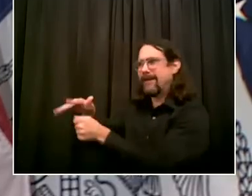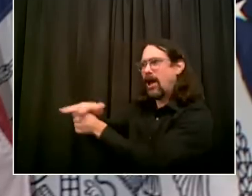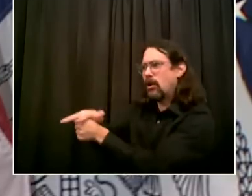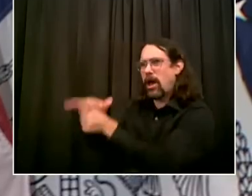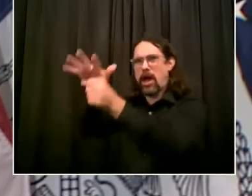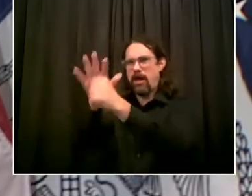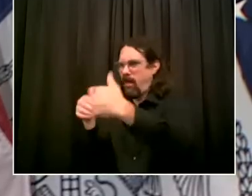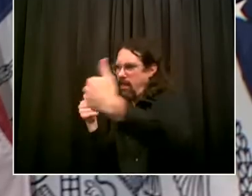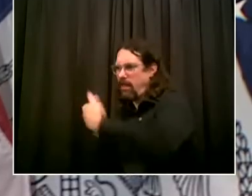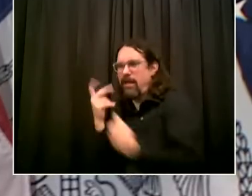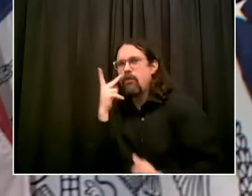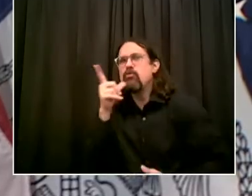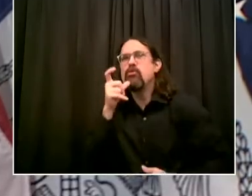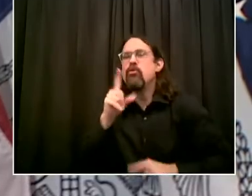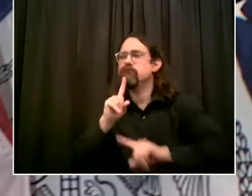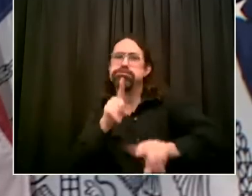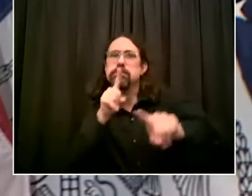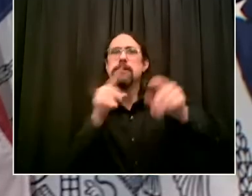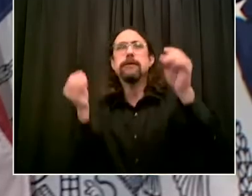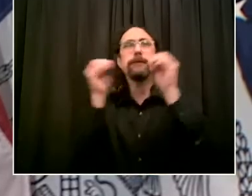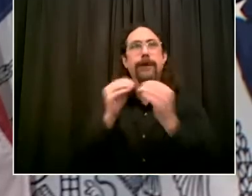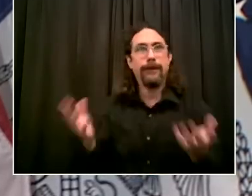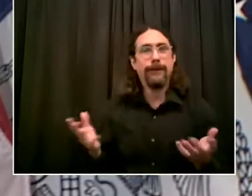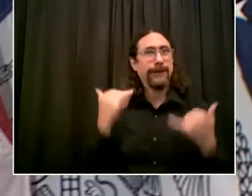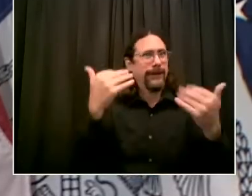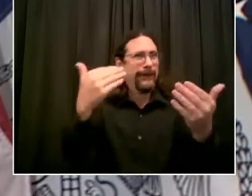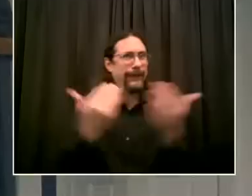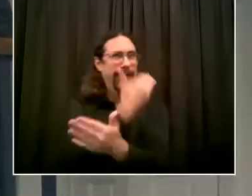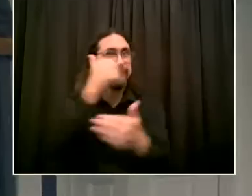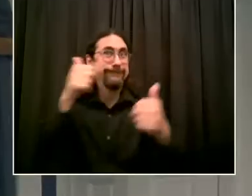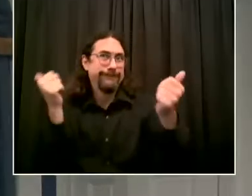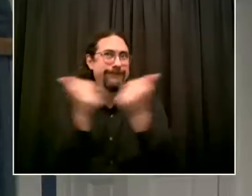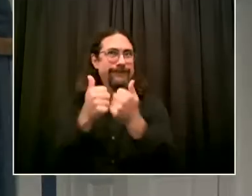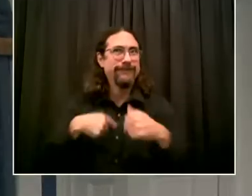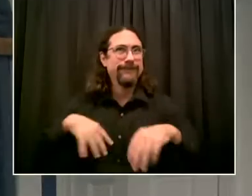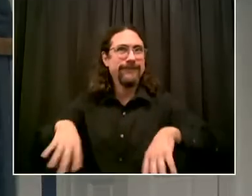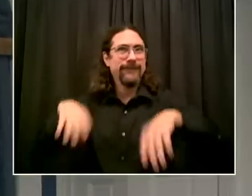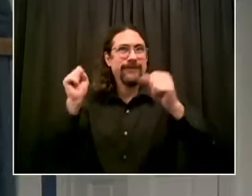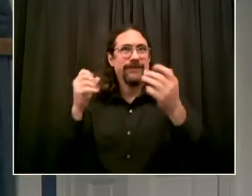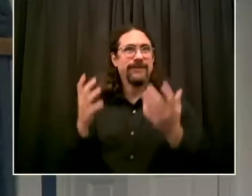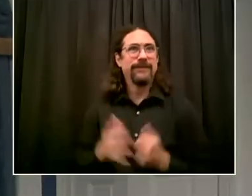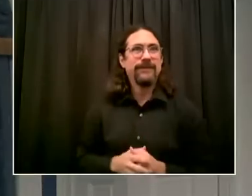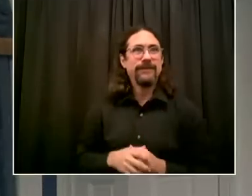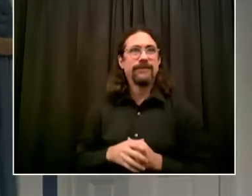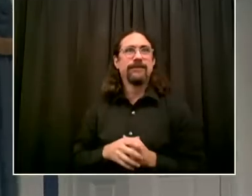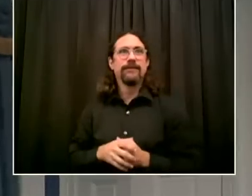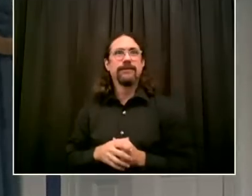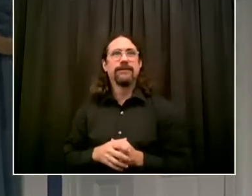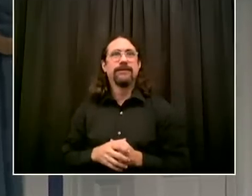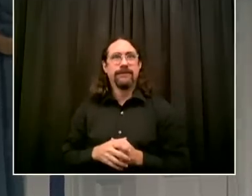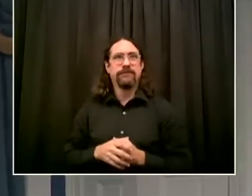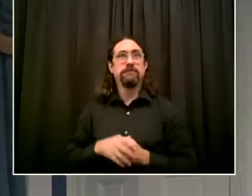DIFFERENT BOROUGHS TO SEE WHO CAN HAVE THE HIGHEST RESPONSE TRAE. SO HERE TO GIVE YOU AN UPDATE ON E THBATTLE THE BOROUGHS AND WHAT WE NEED TO